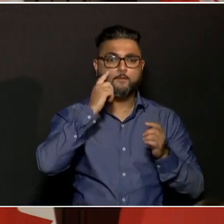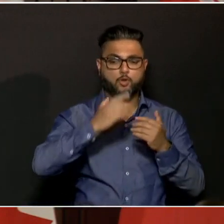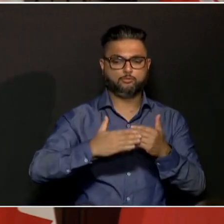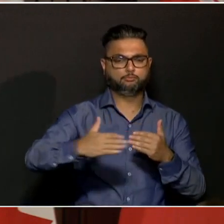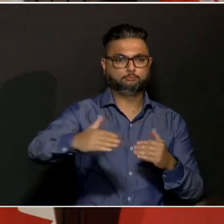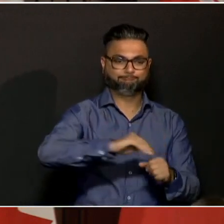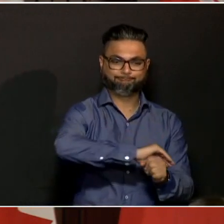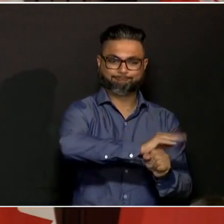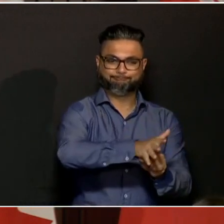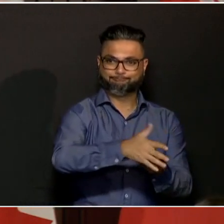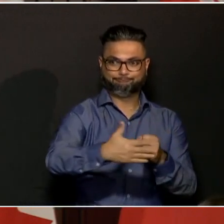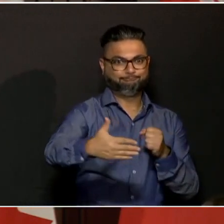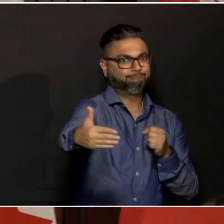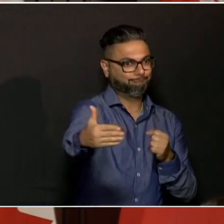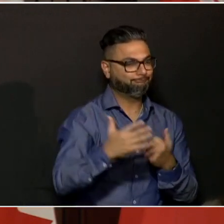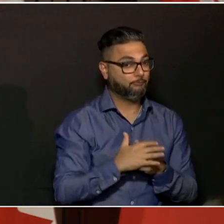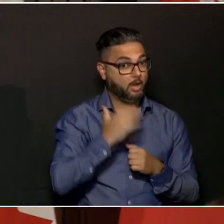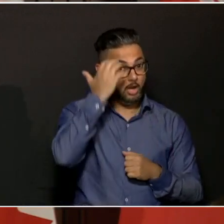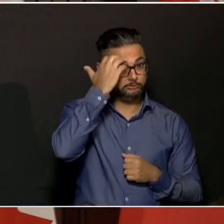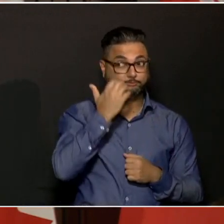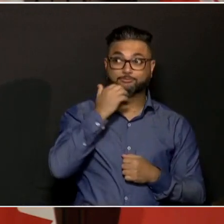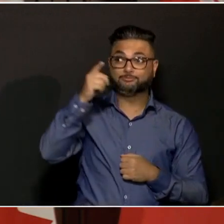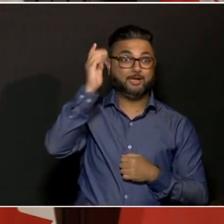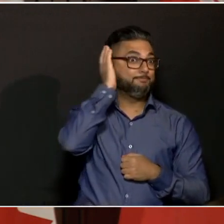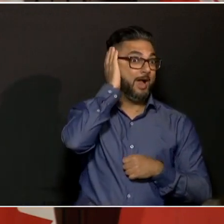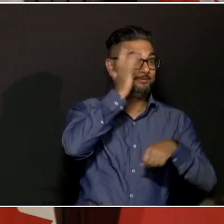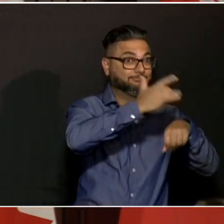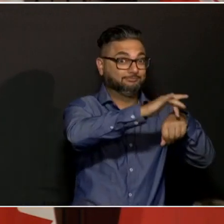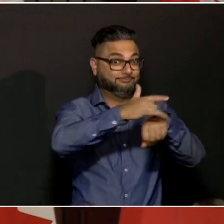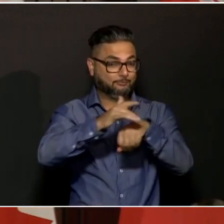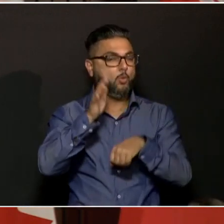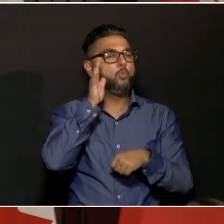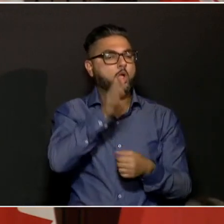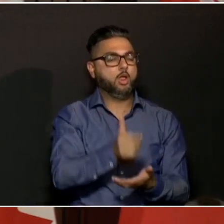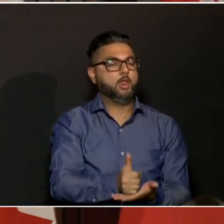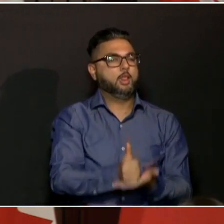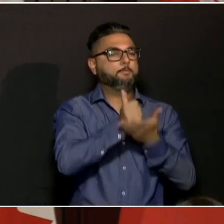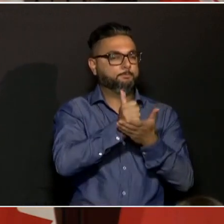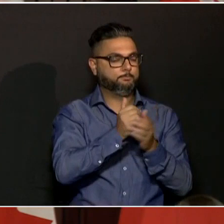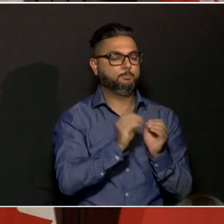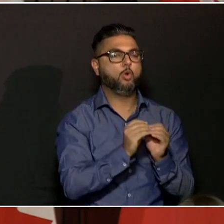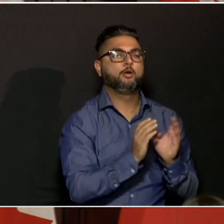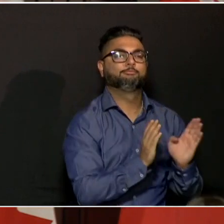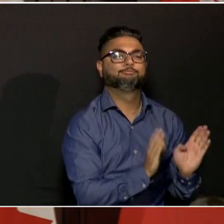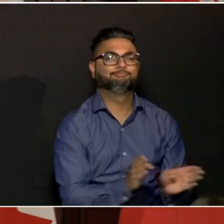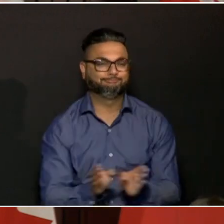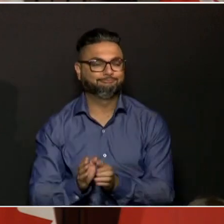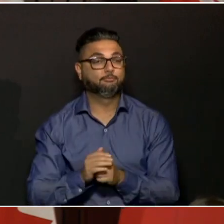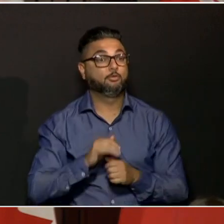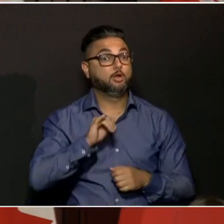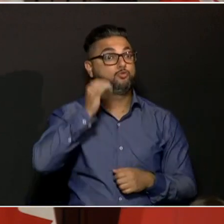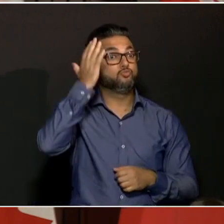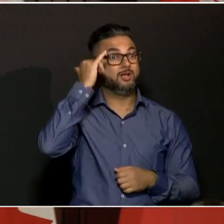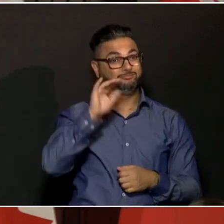to fight the next surge and every hospital bed be free of can make all the difference in the world.